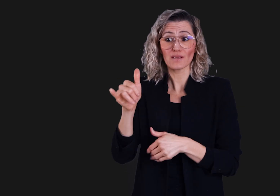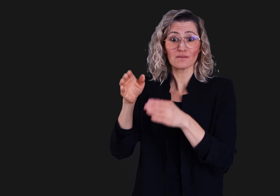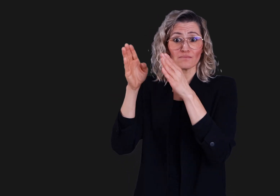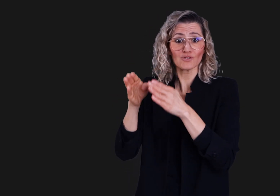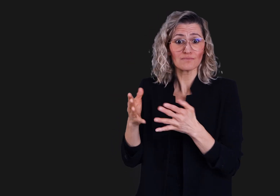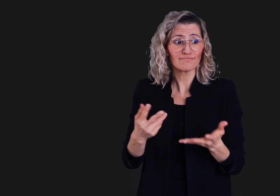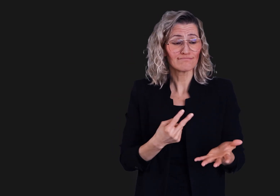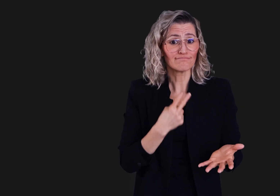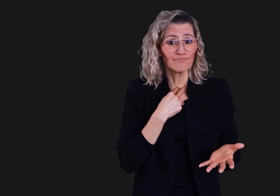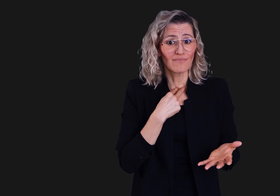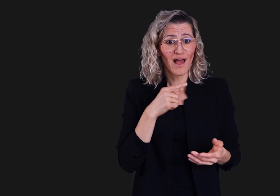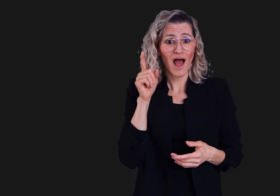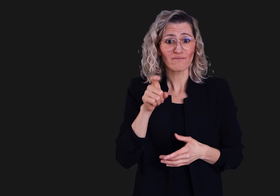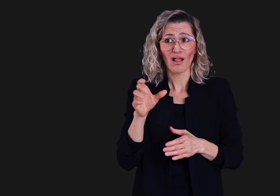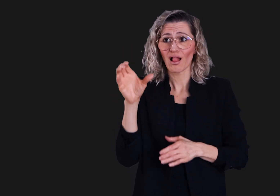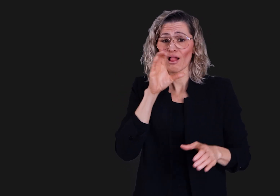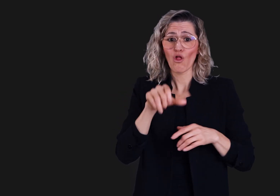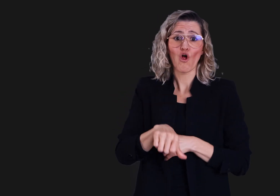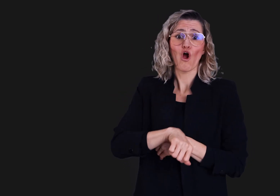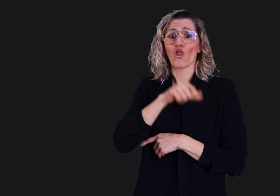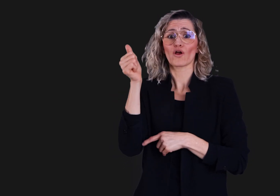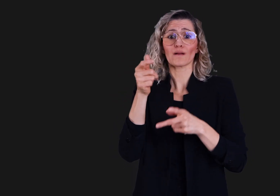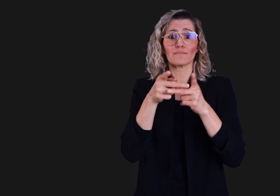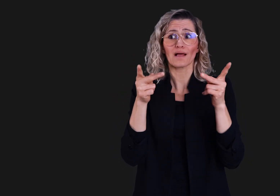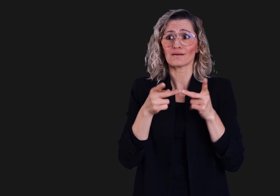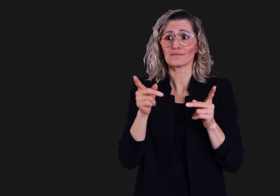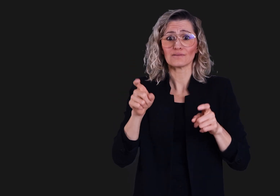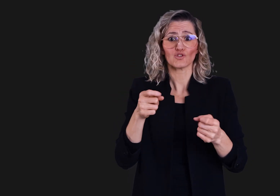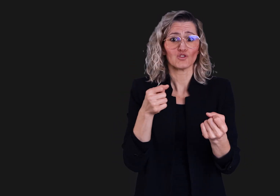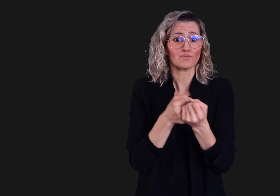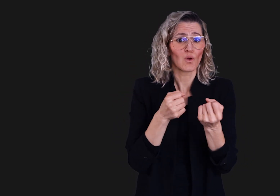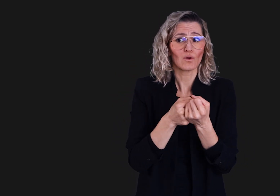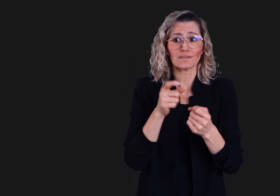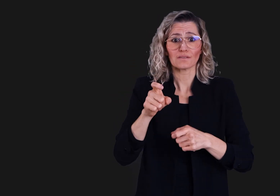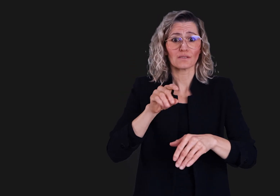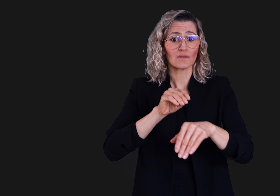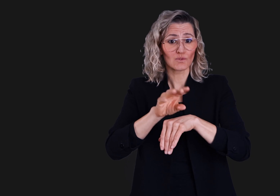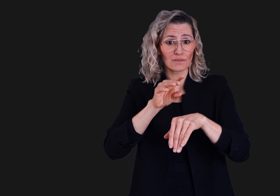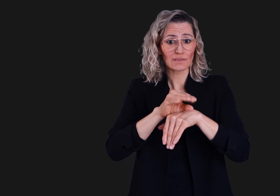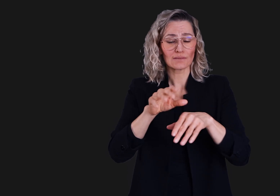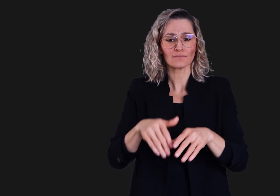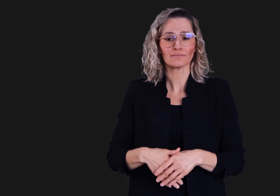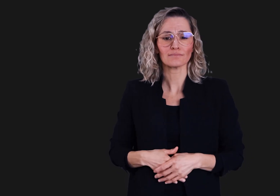This person had to find somewhere else for support and counselling.